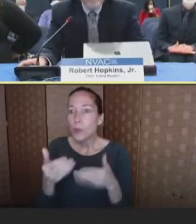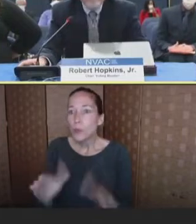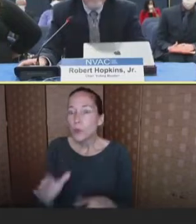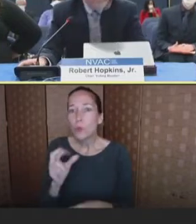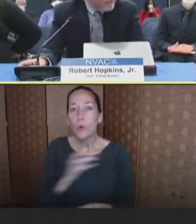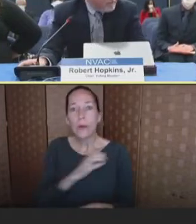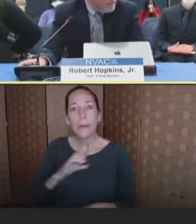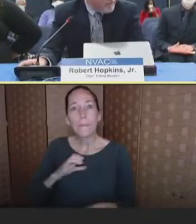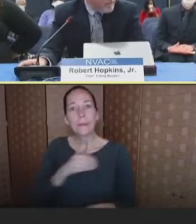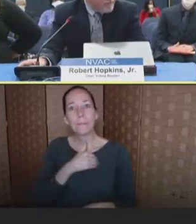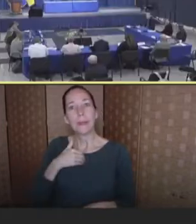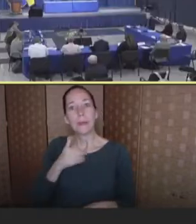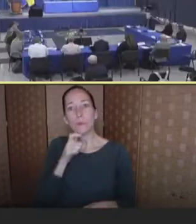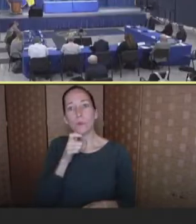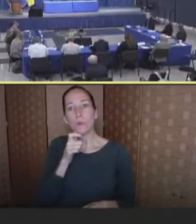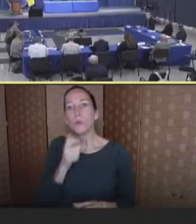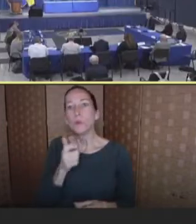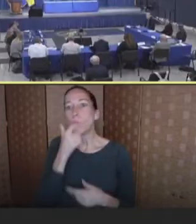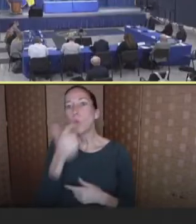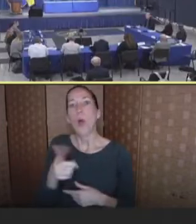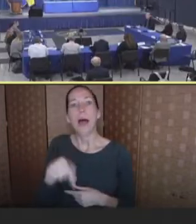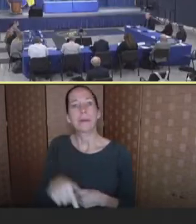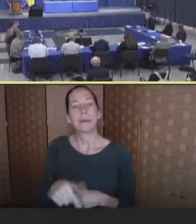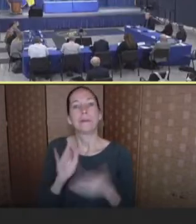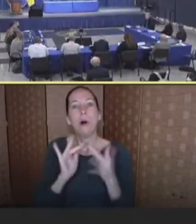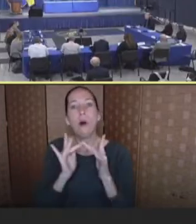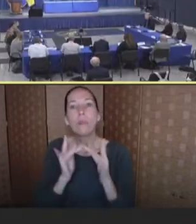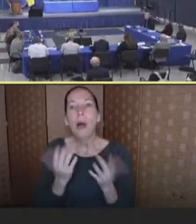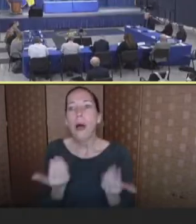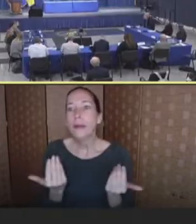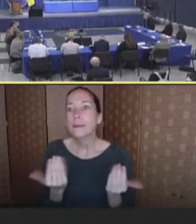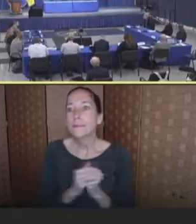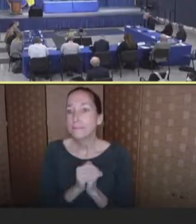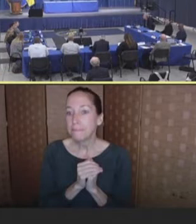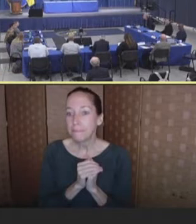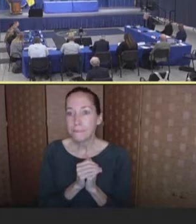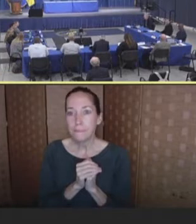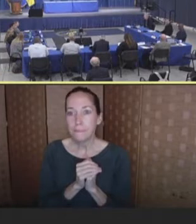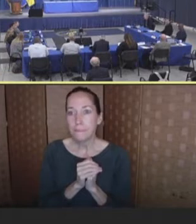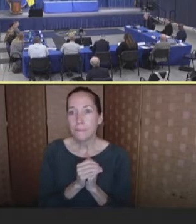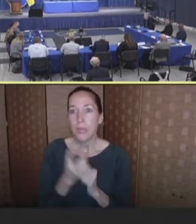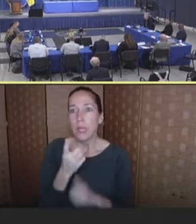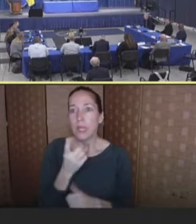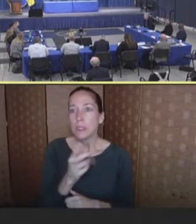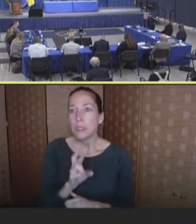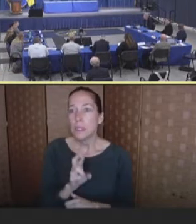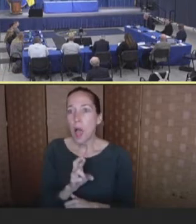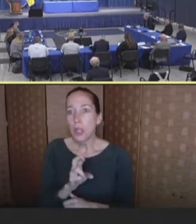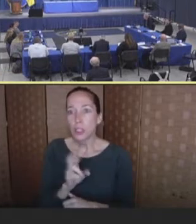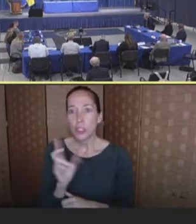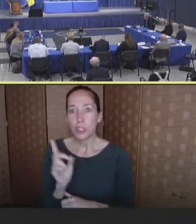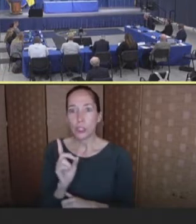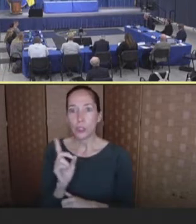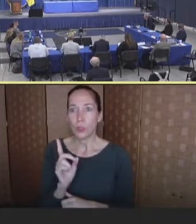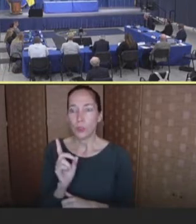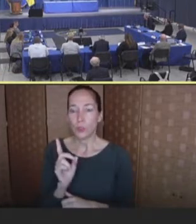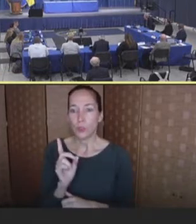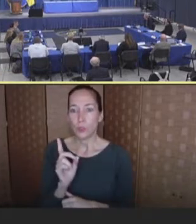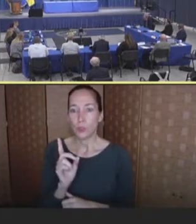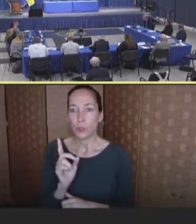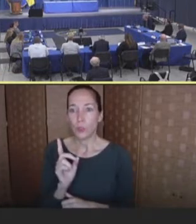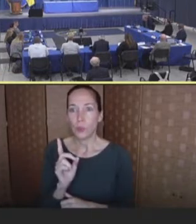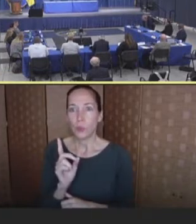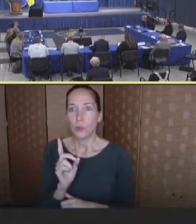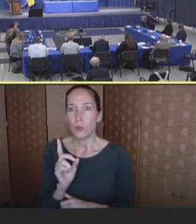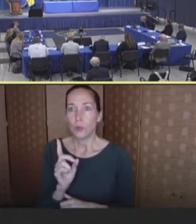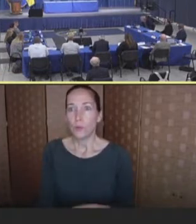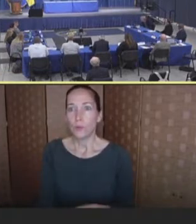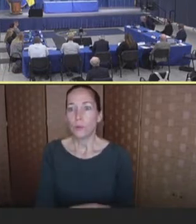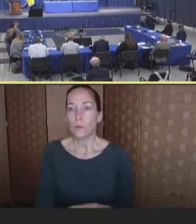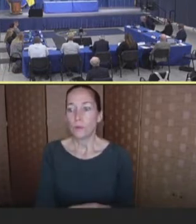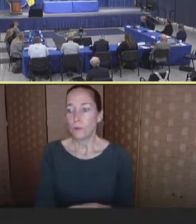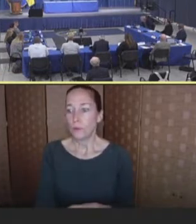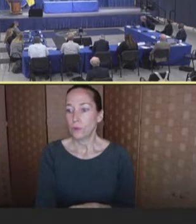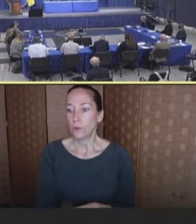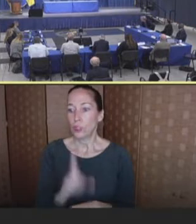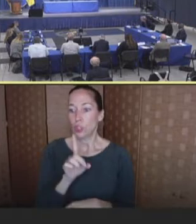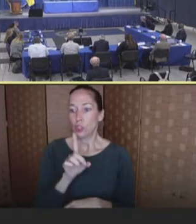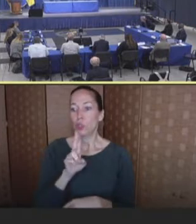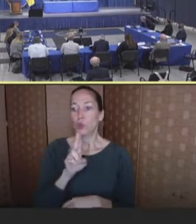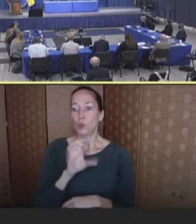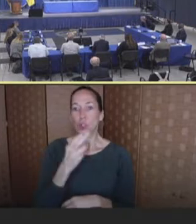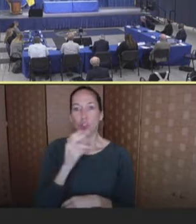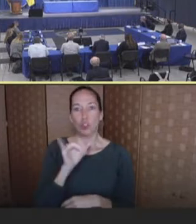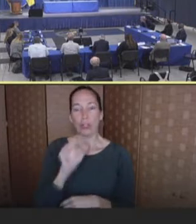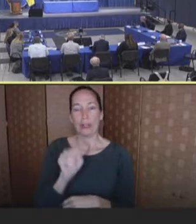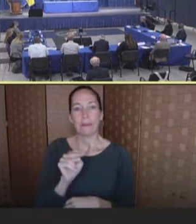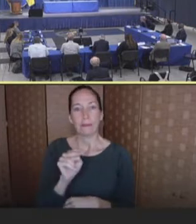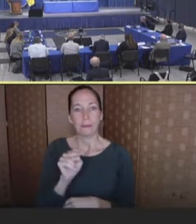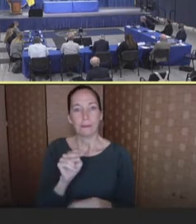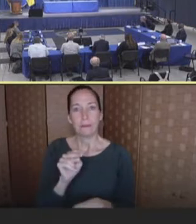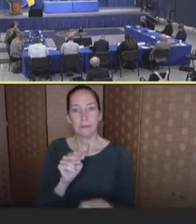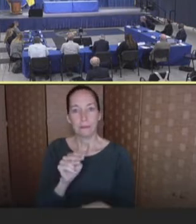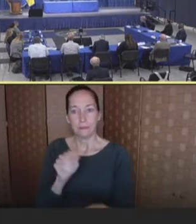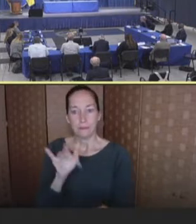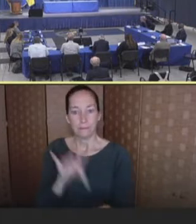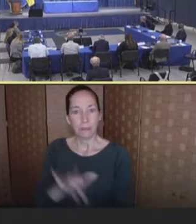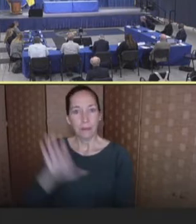Dr. Duchin, I understand you have your hand up.